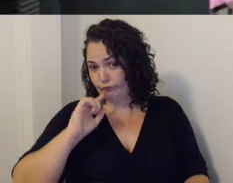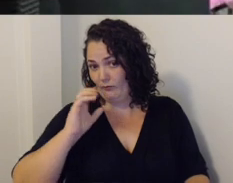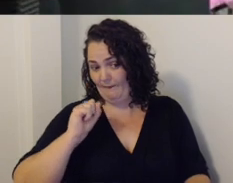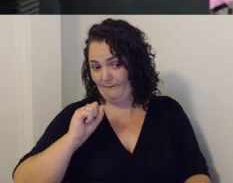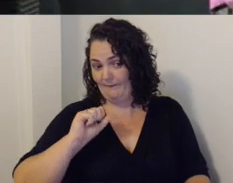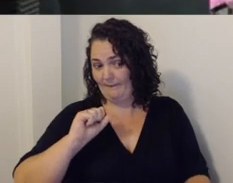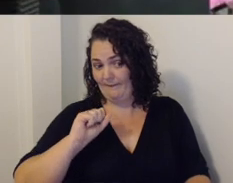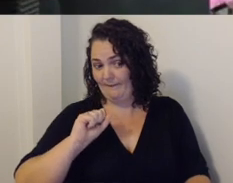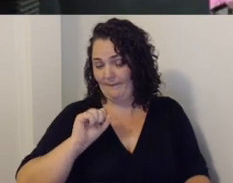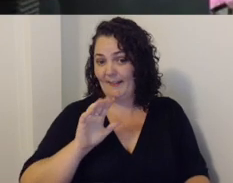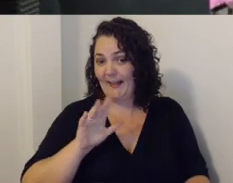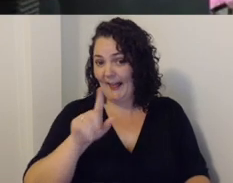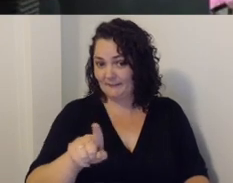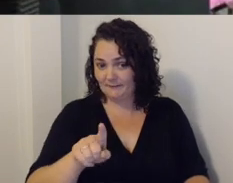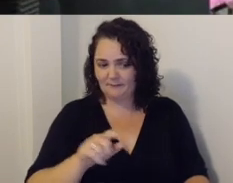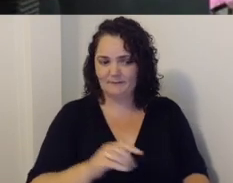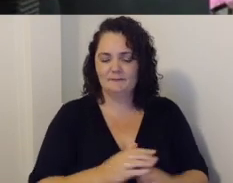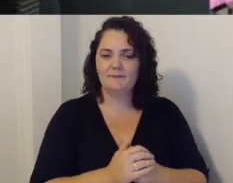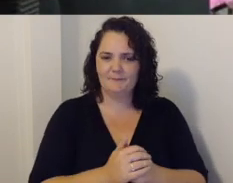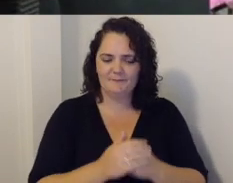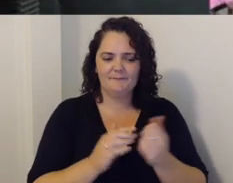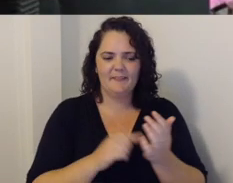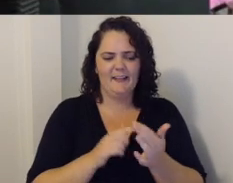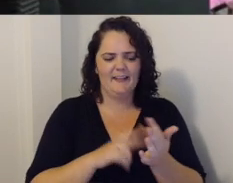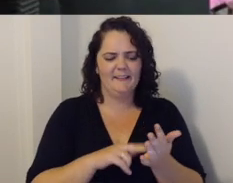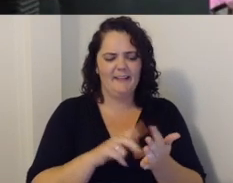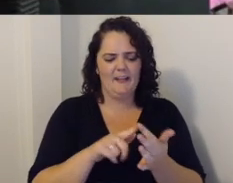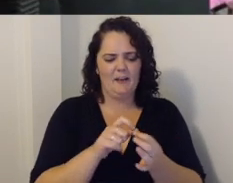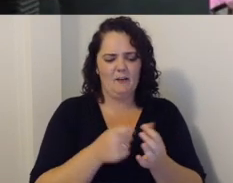and that's our Dark Manner, we're going to talk about tenebrism, tenebrozo, the thing that really